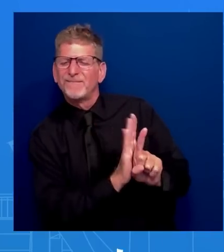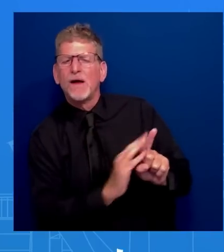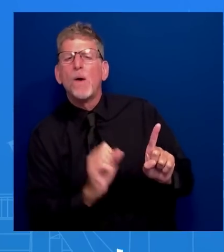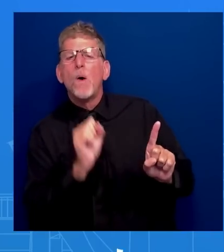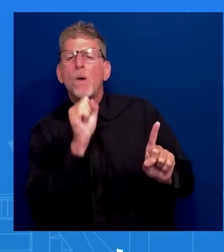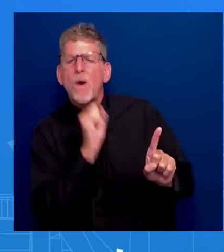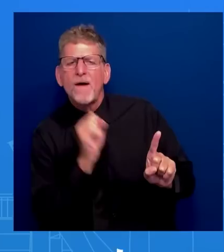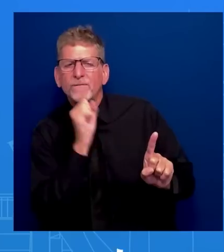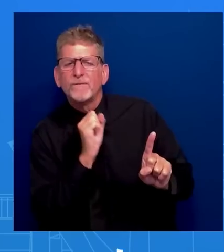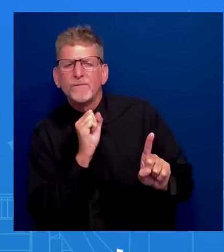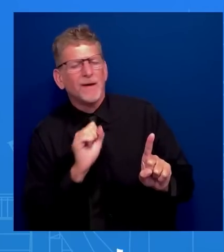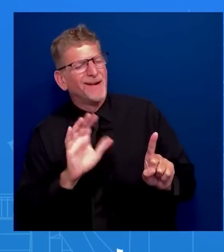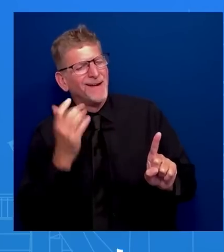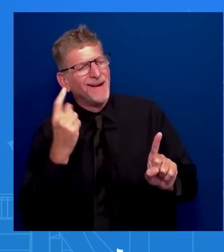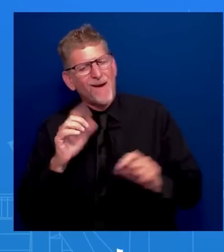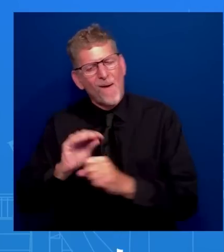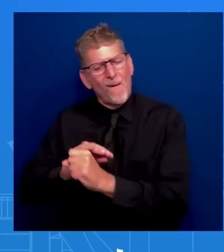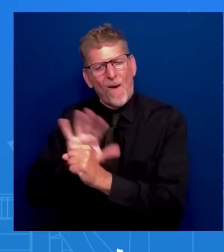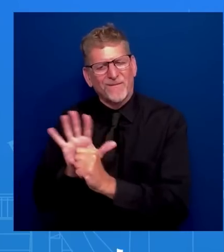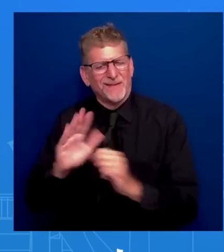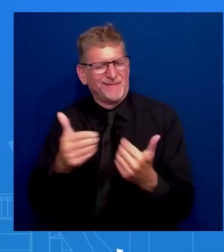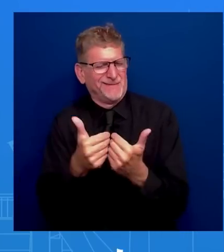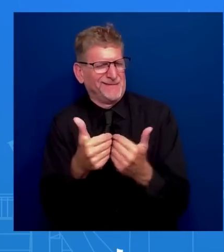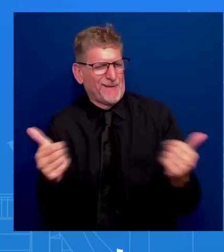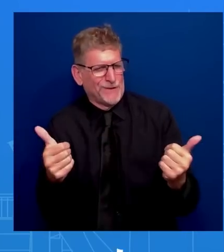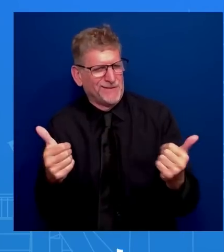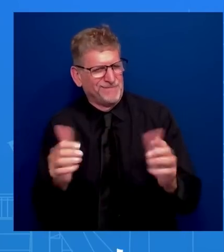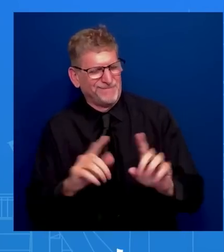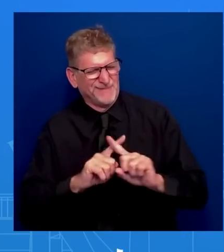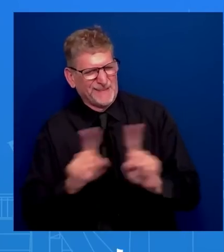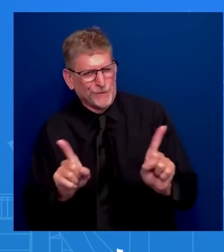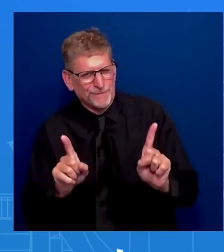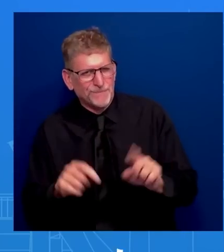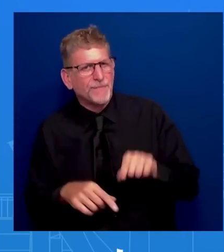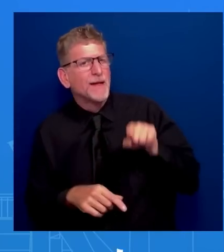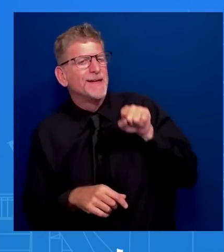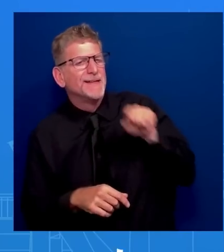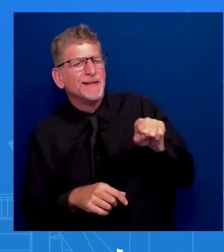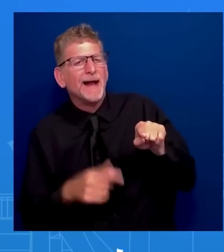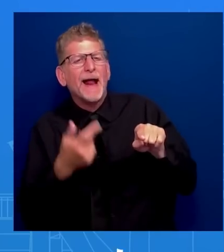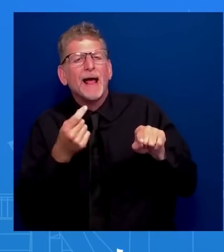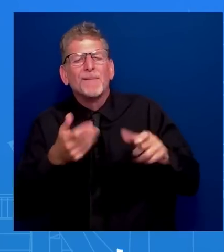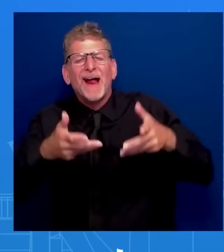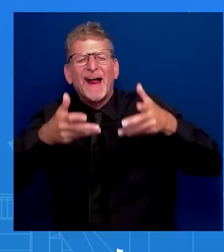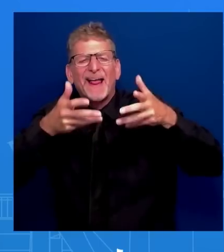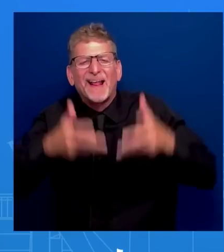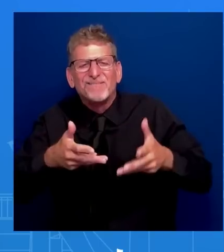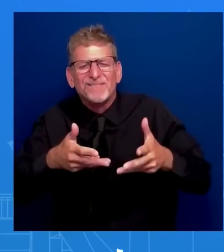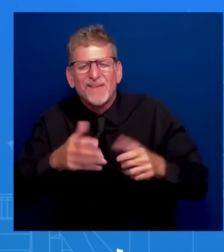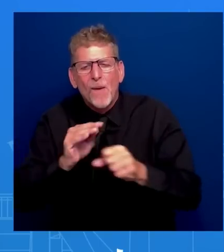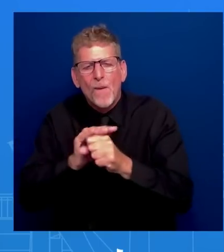And what he's experiencing right now is the lingering effects of COVID, which is something I'm sure many of us